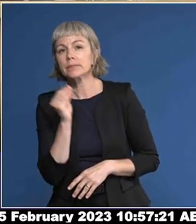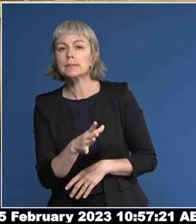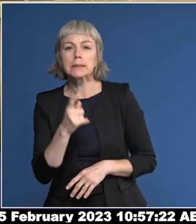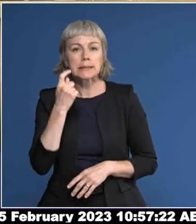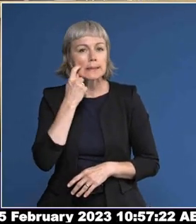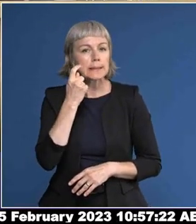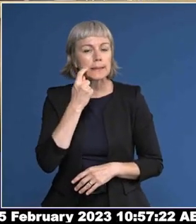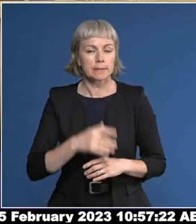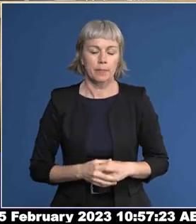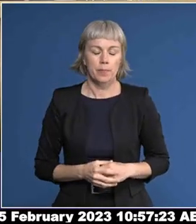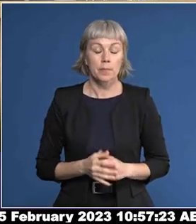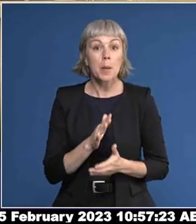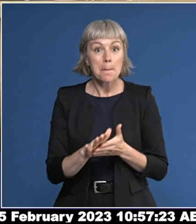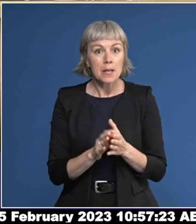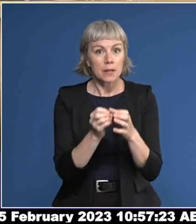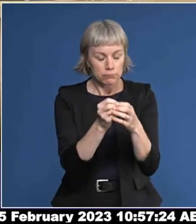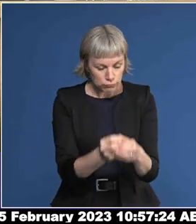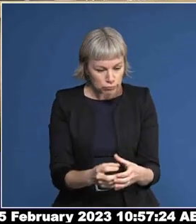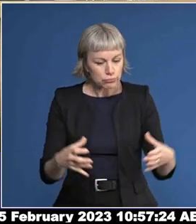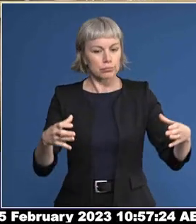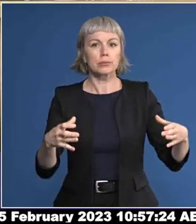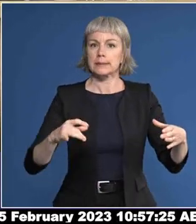constant cycle of investment that you are having to make.